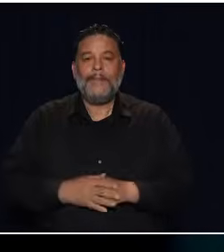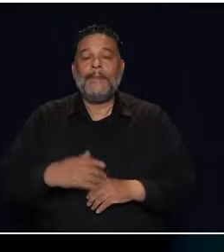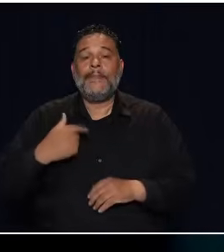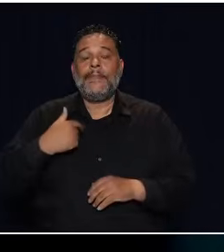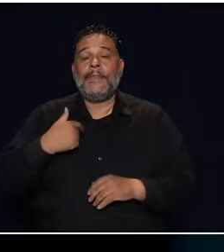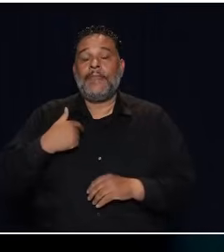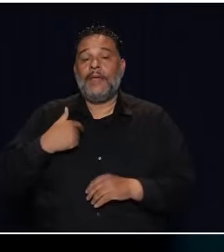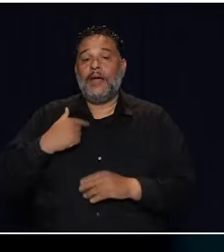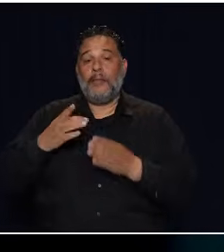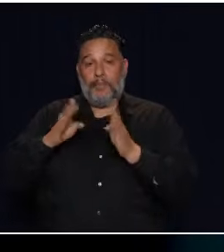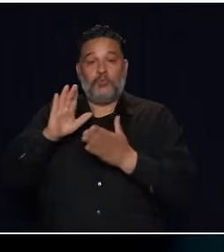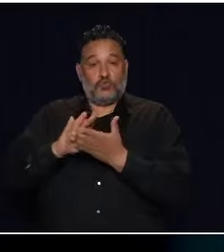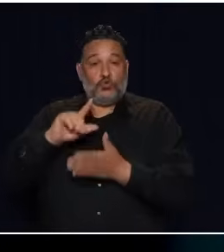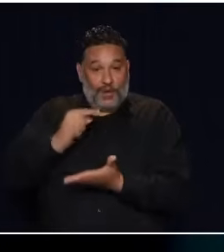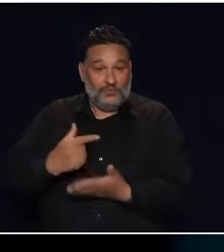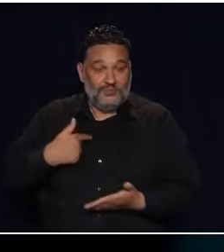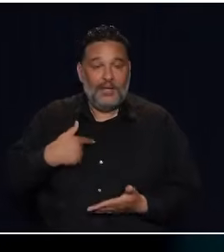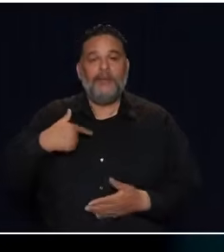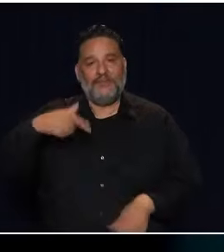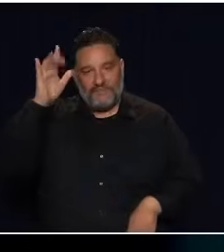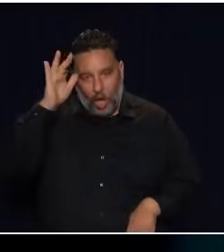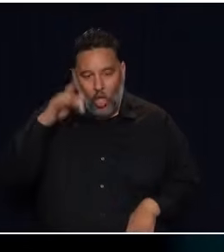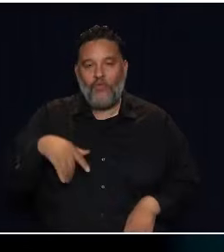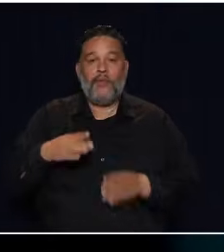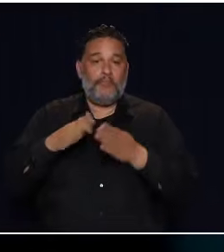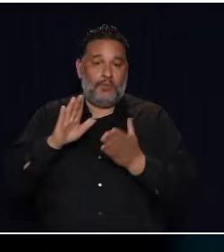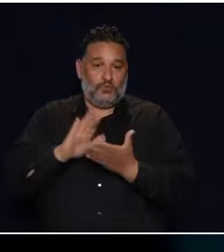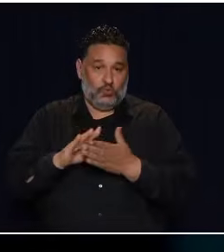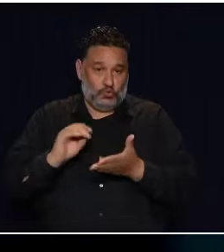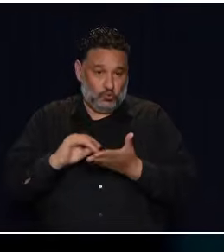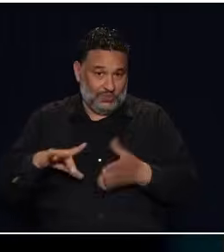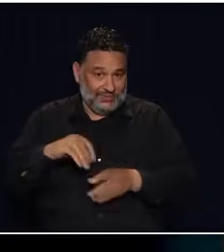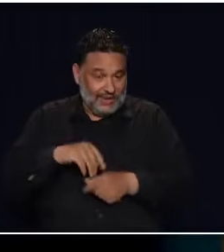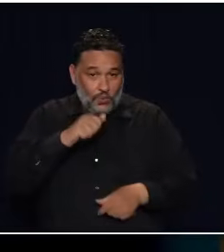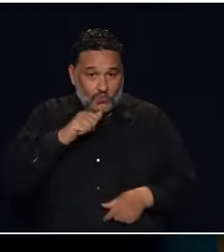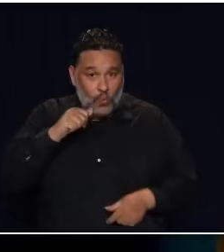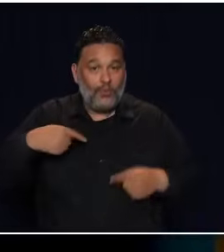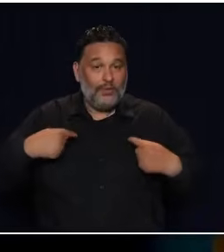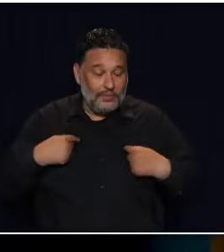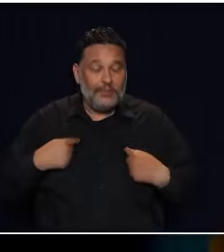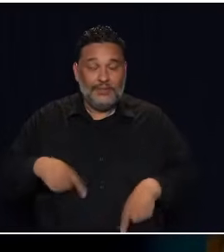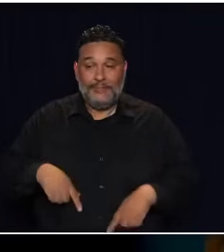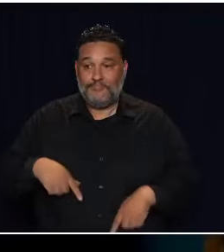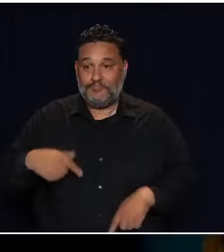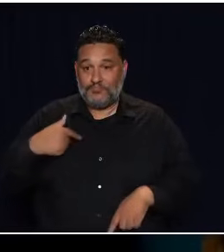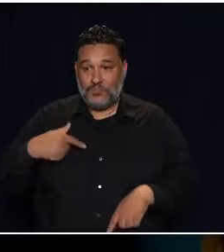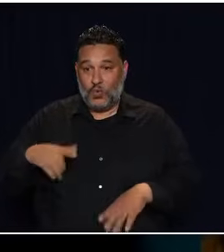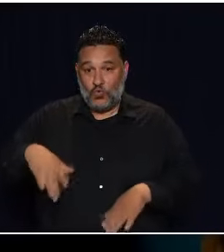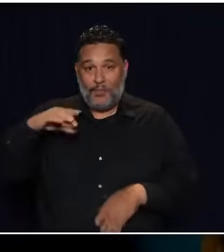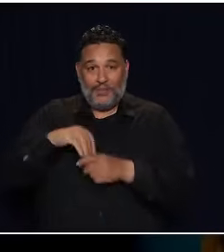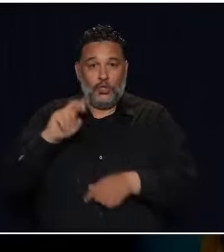INSTRUCTION. NOT ONLY AM I A TITLE I PUBLIC SCHOOL GRADUATE, BUT I AM A FATHER OF PUBLIC SCHOOL STUDENTS